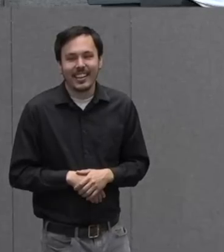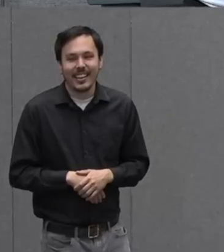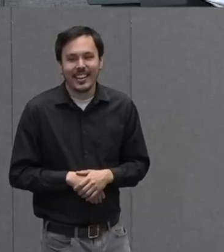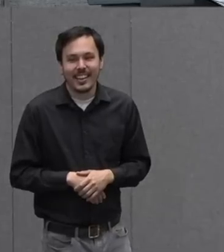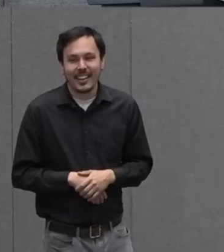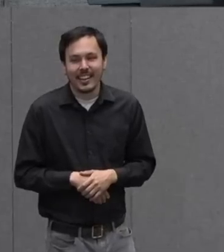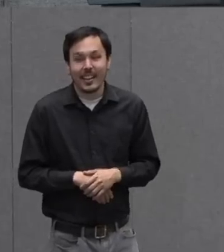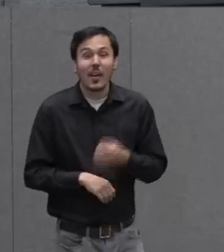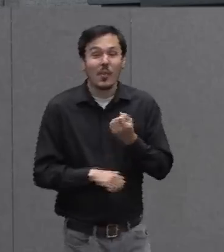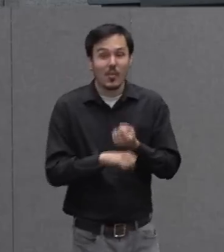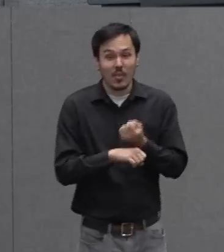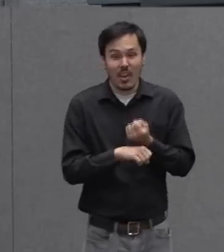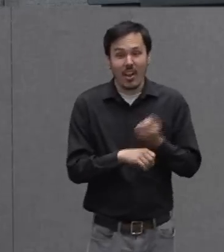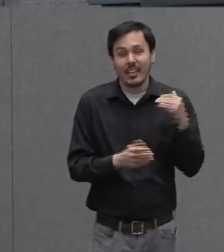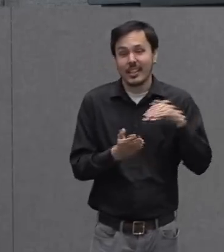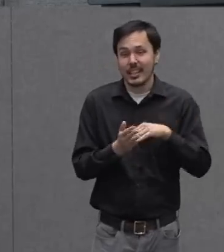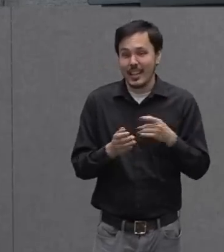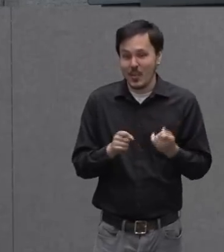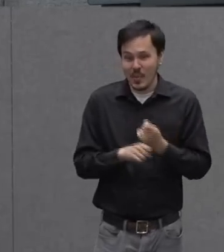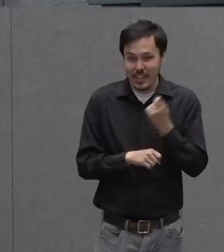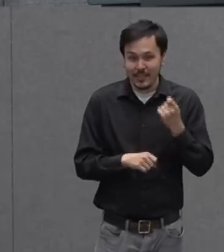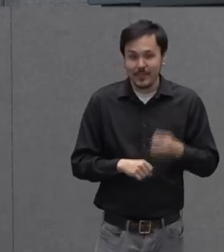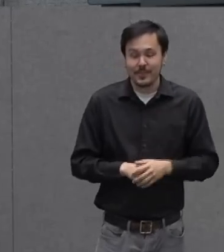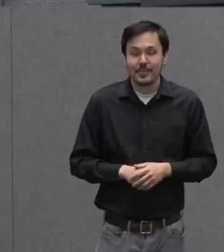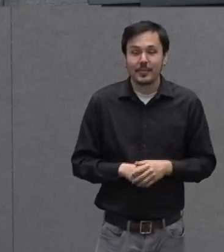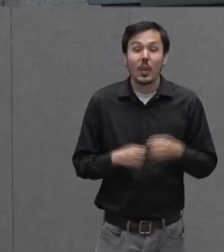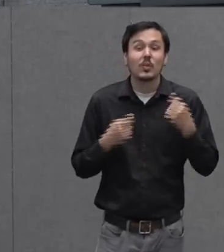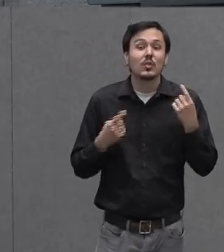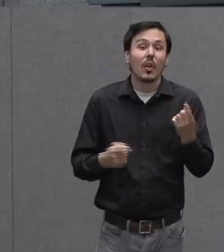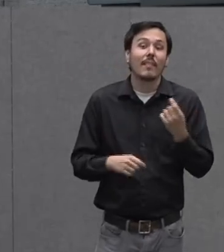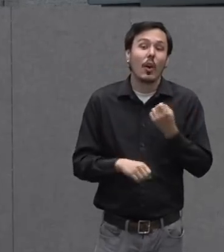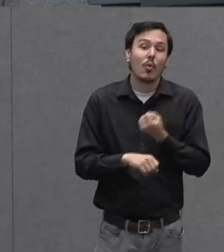Rock wins again. So far rock is in the lead.